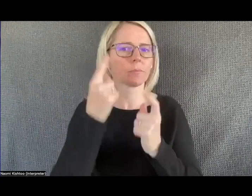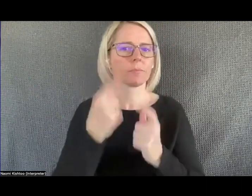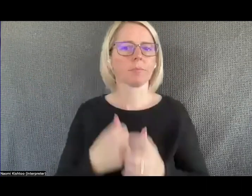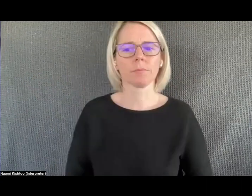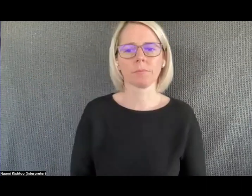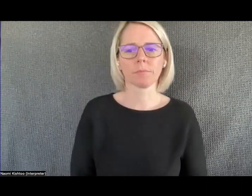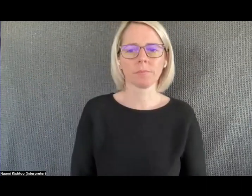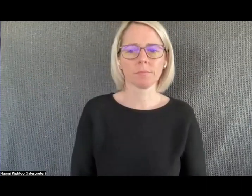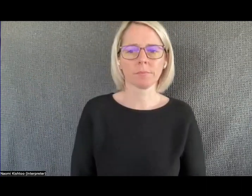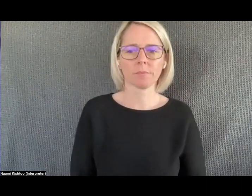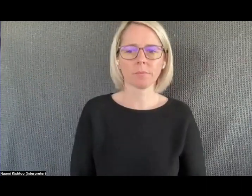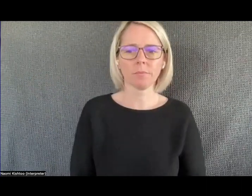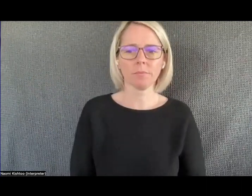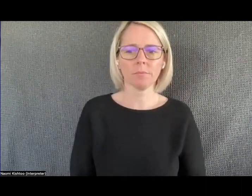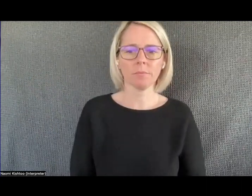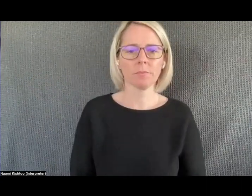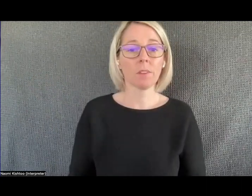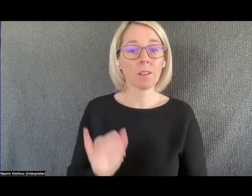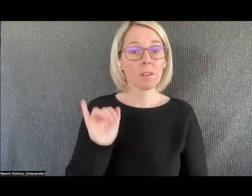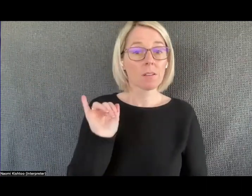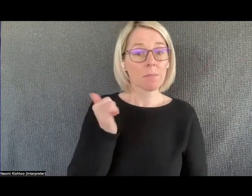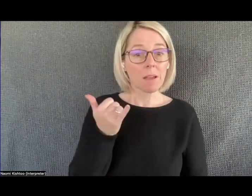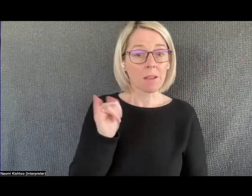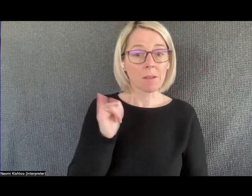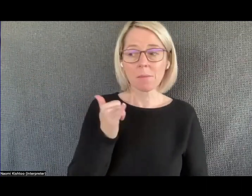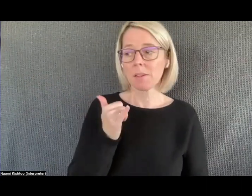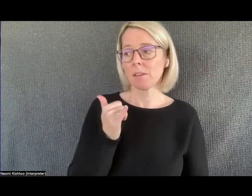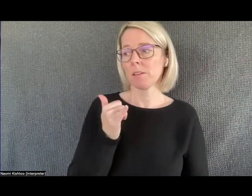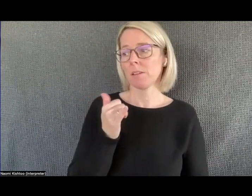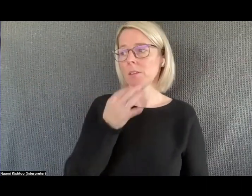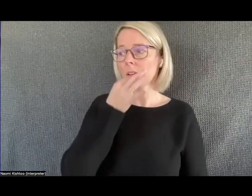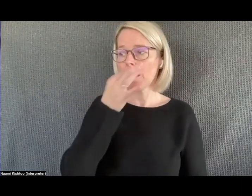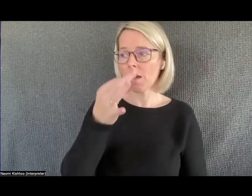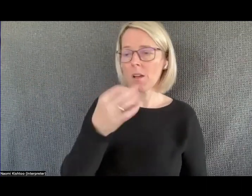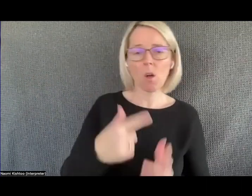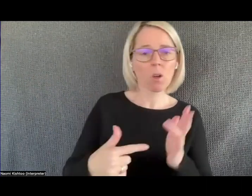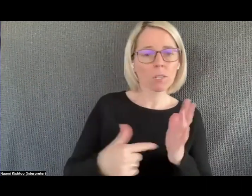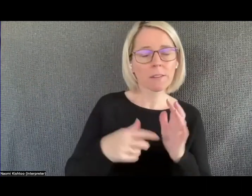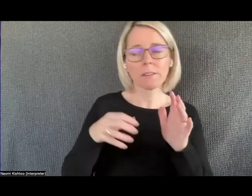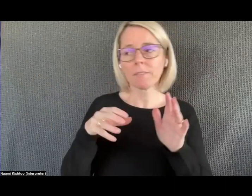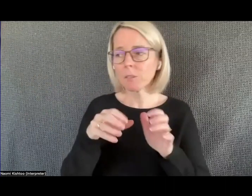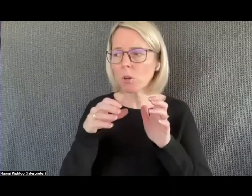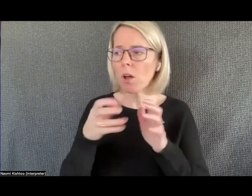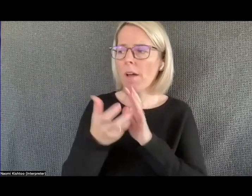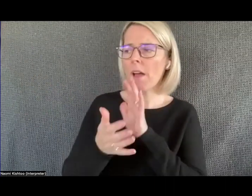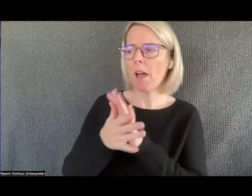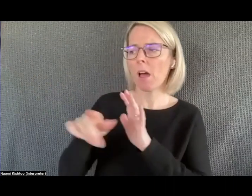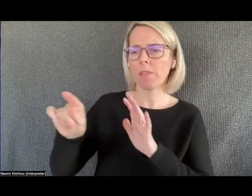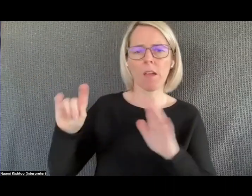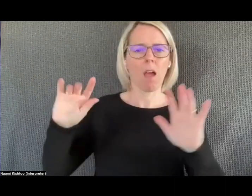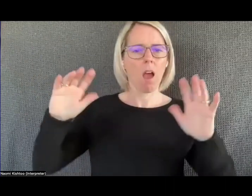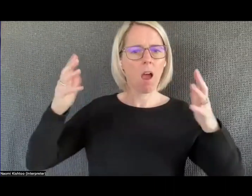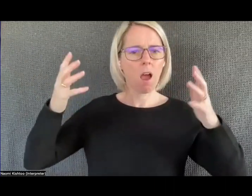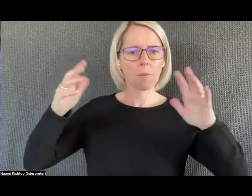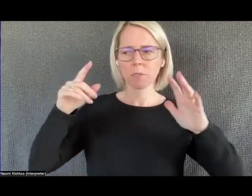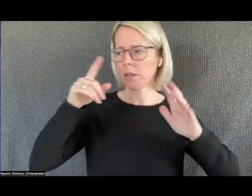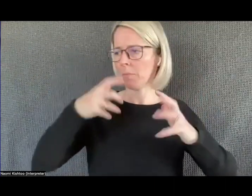is there a way that their arms can be a little bit freer or more in sync with your own or can